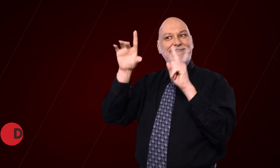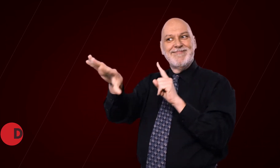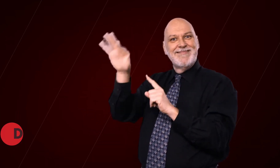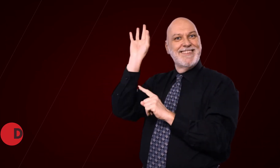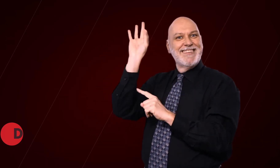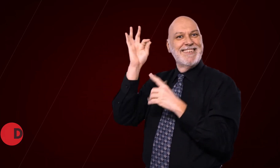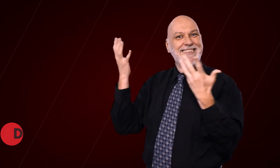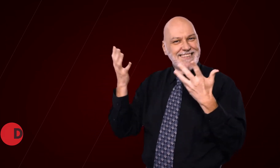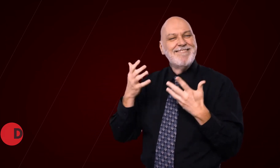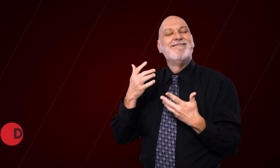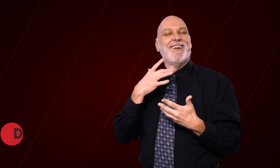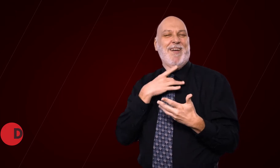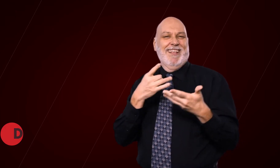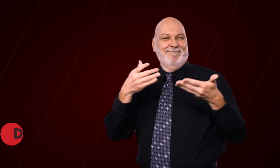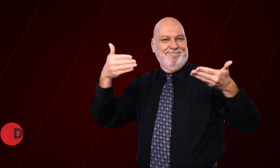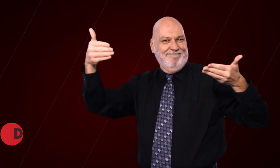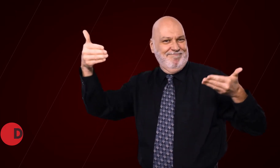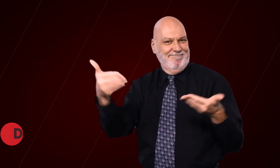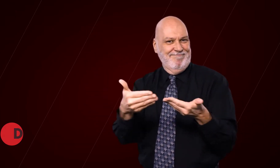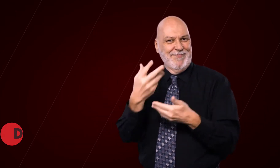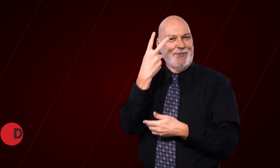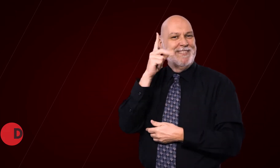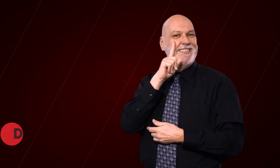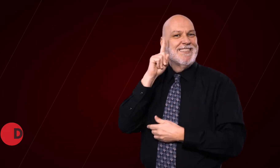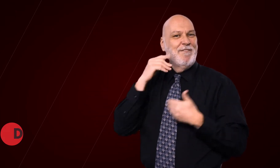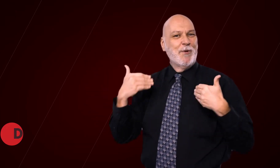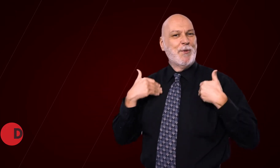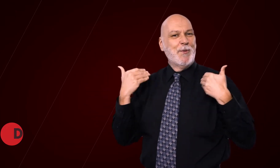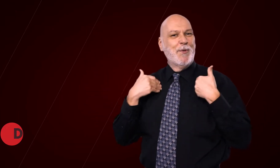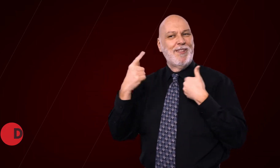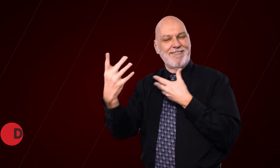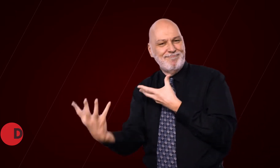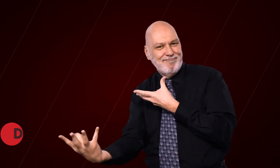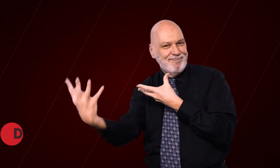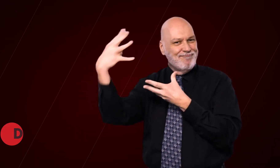I would like to introduce you to two Deaf Youth